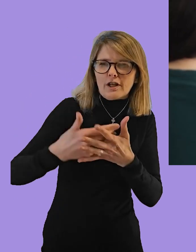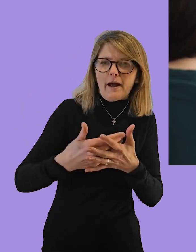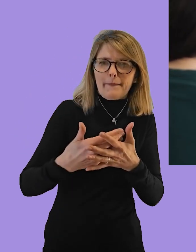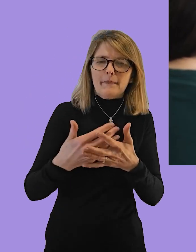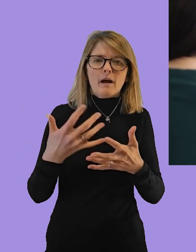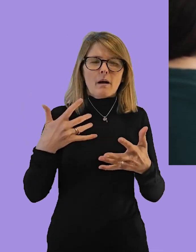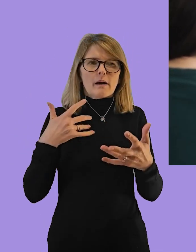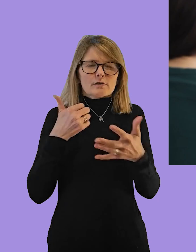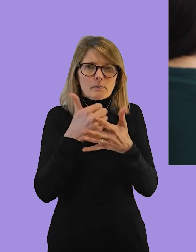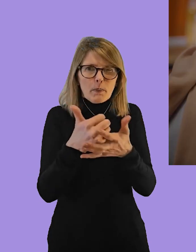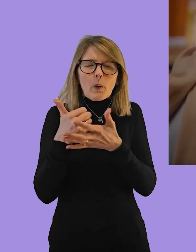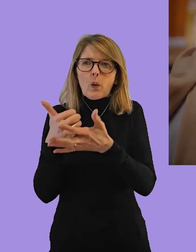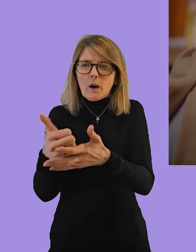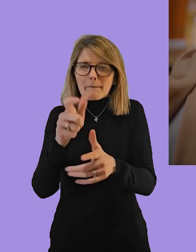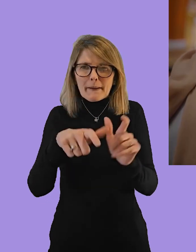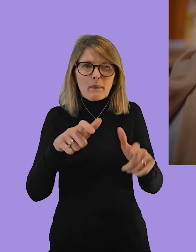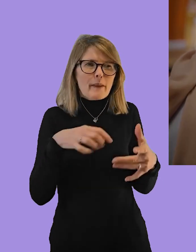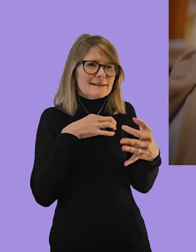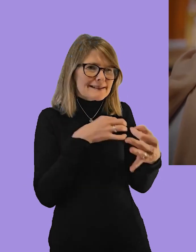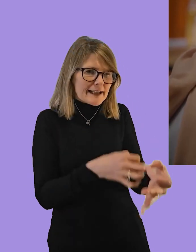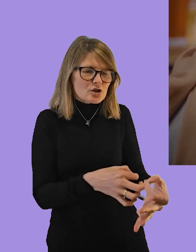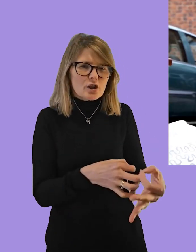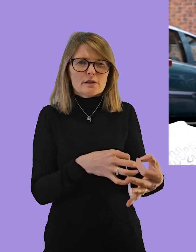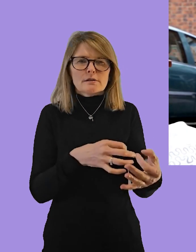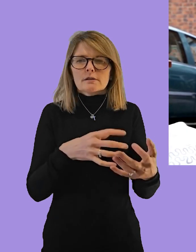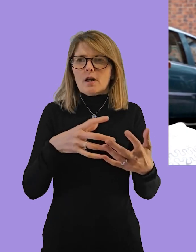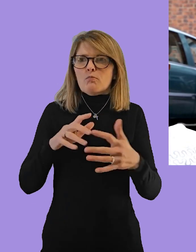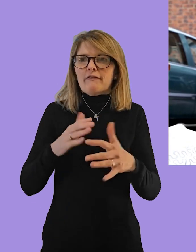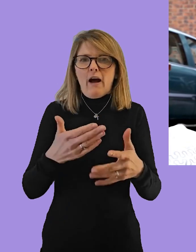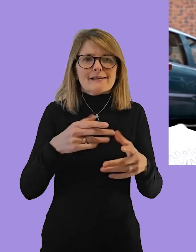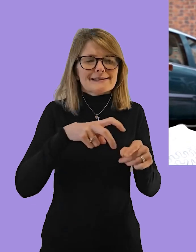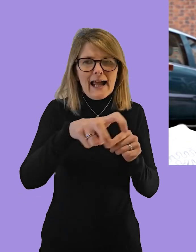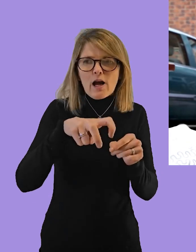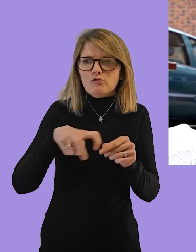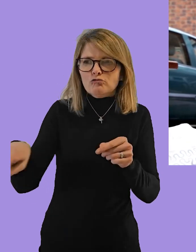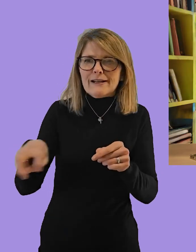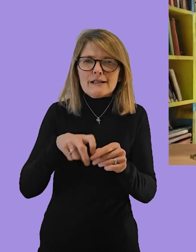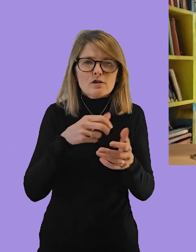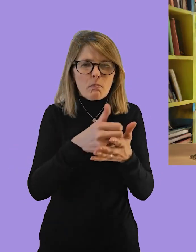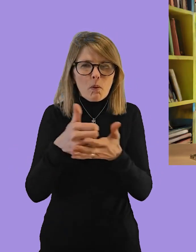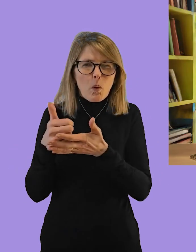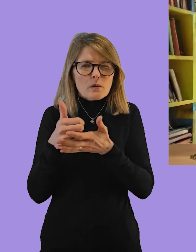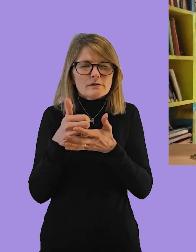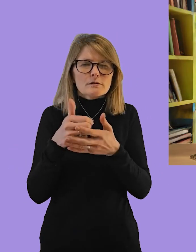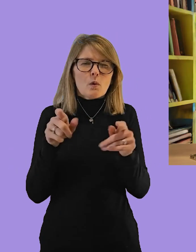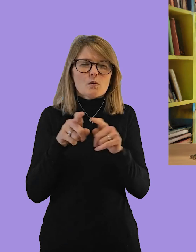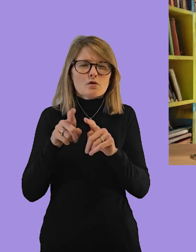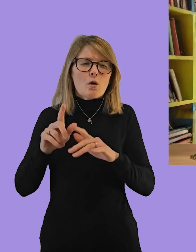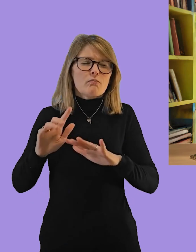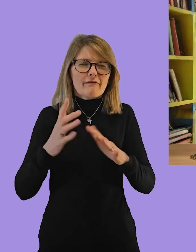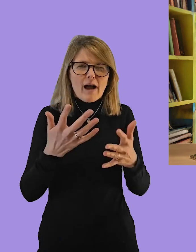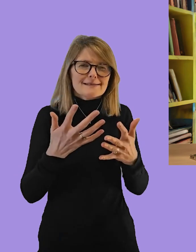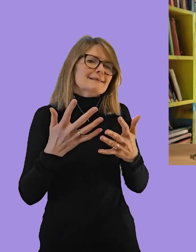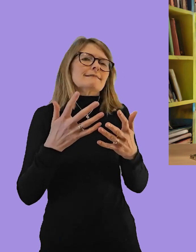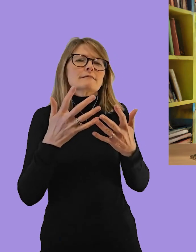with addictions, provided outreach support, and worked with the homeless. I'm familiar with Redbridge and the surrounding areas,